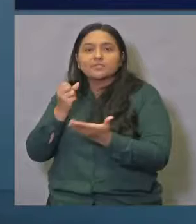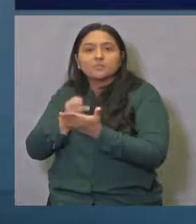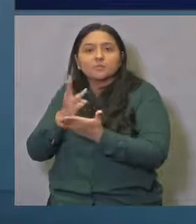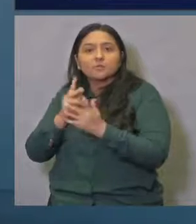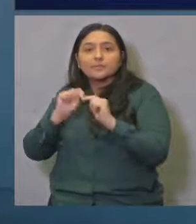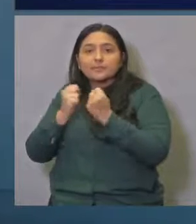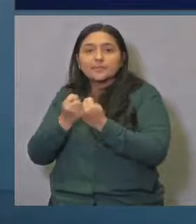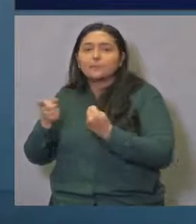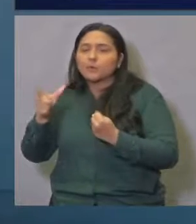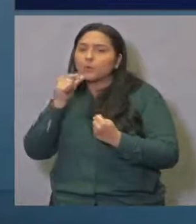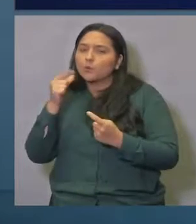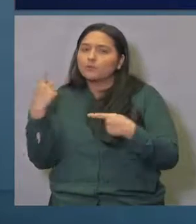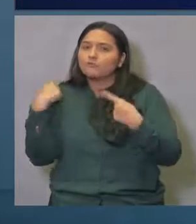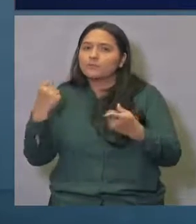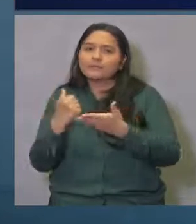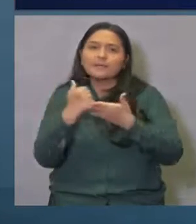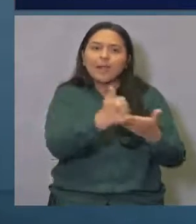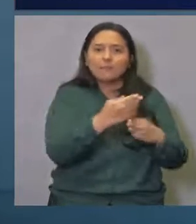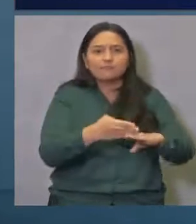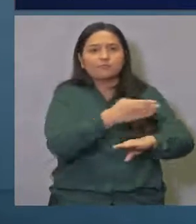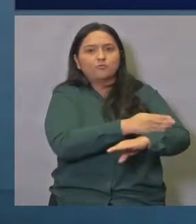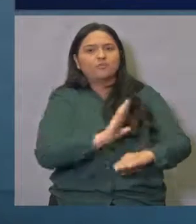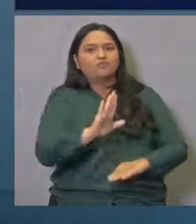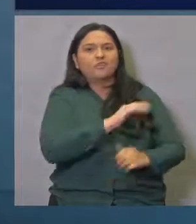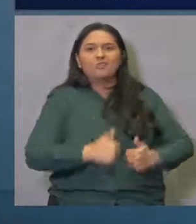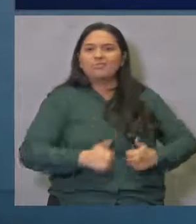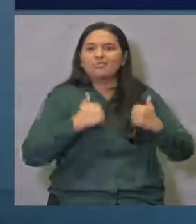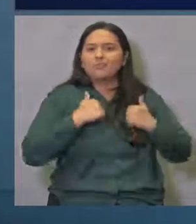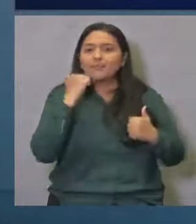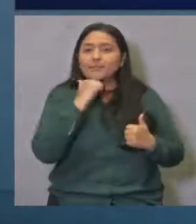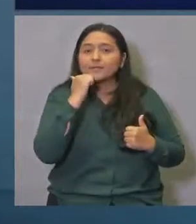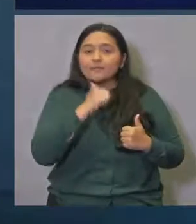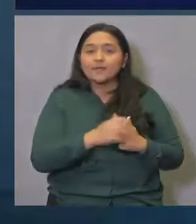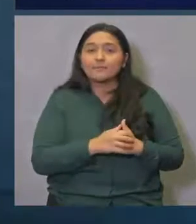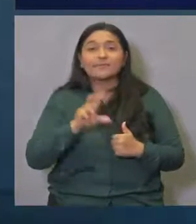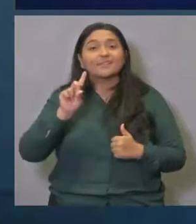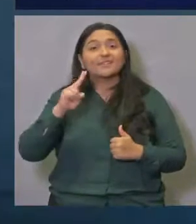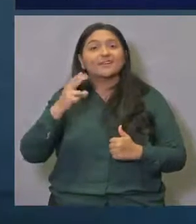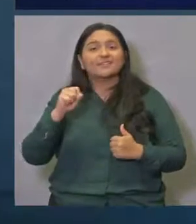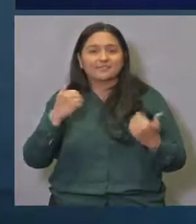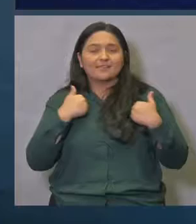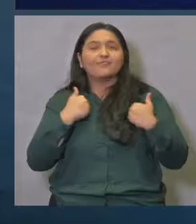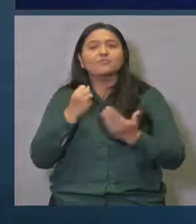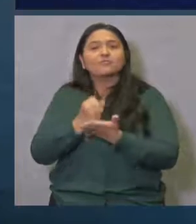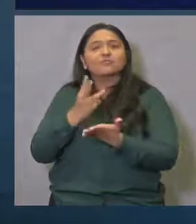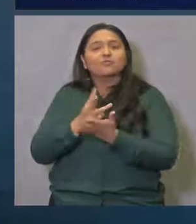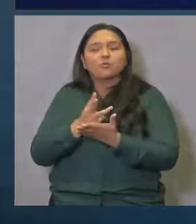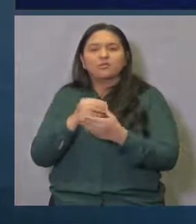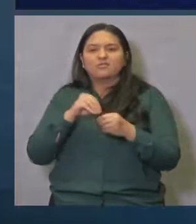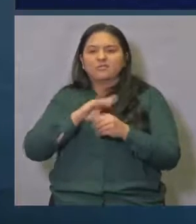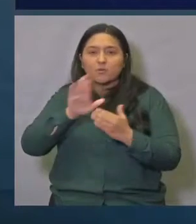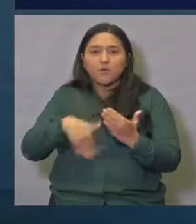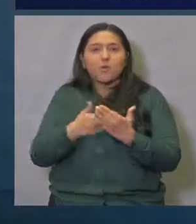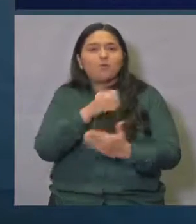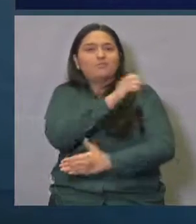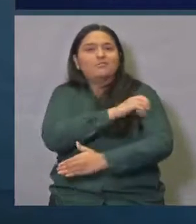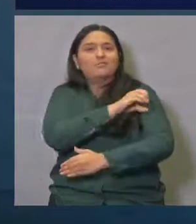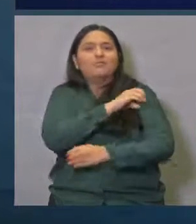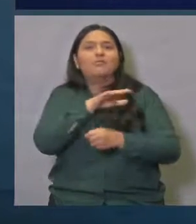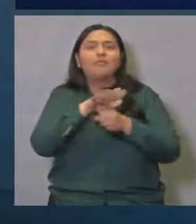OUR SOCIAL WORK TEAMS WHO CONTINUE TO ADDRESS THESE NEEDS ON A DAILY BASIS.